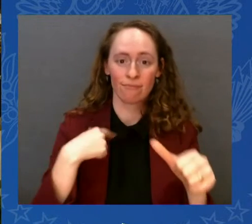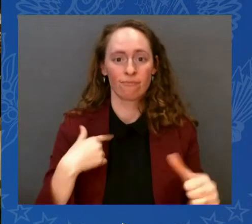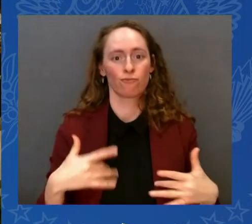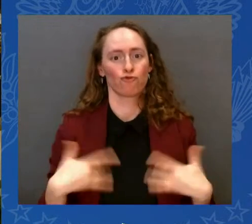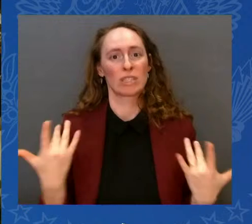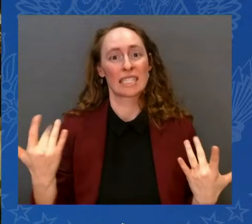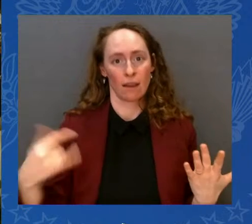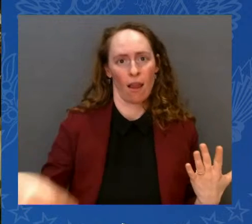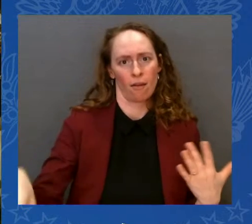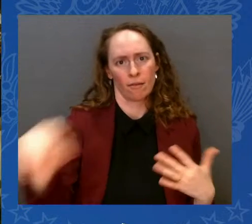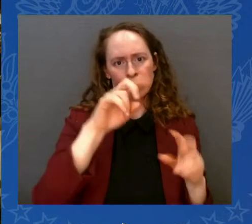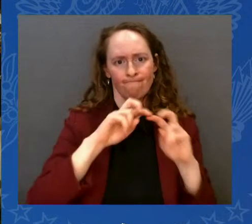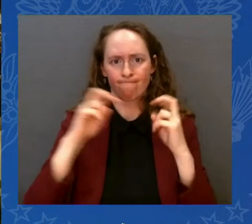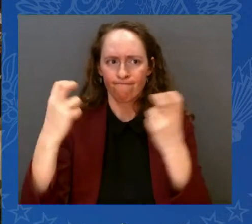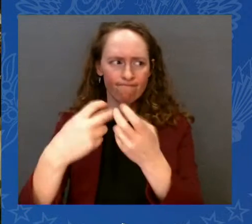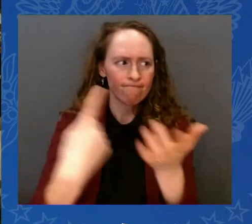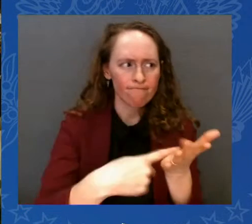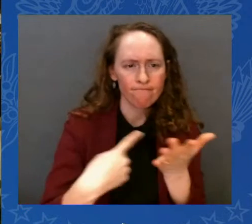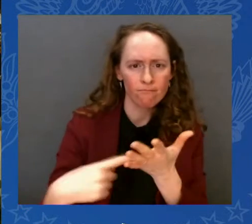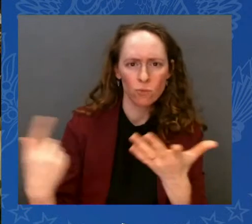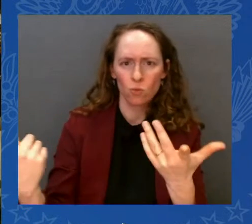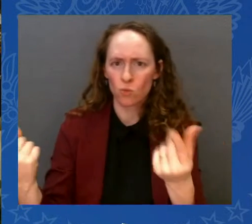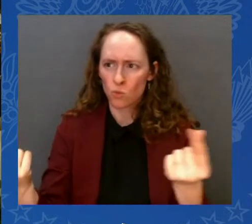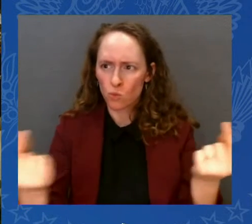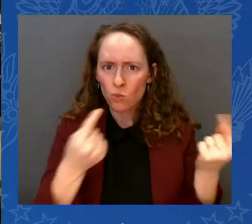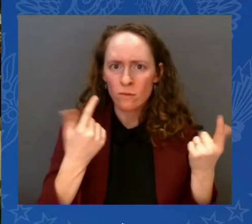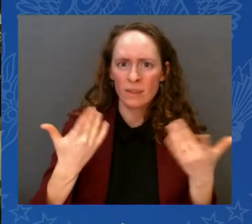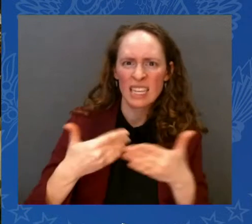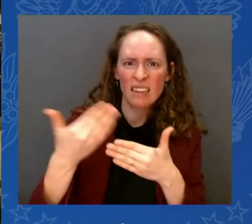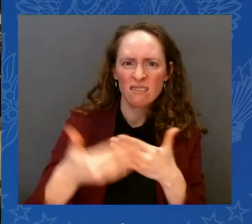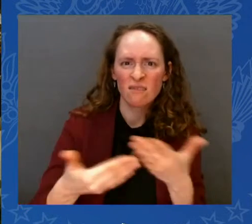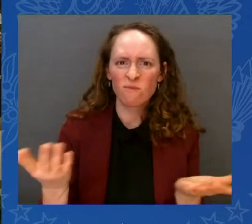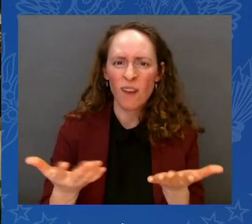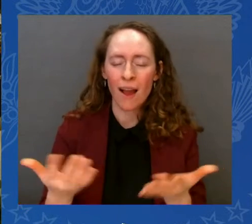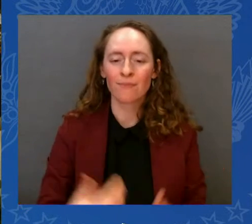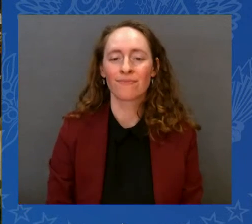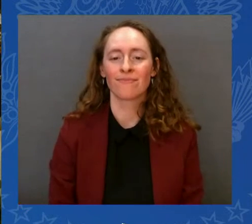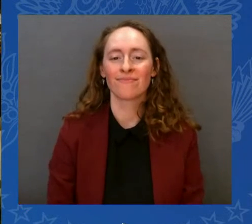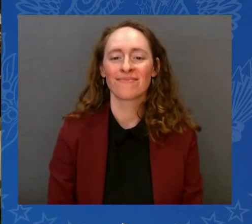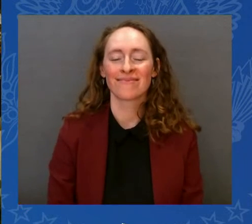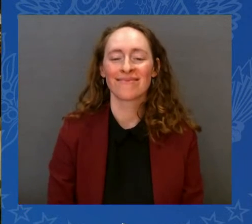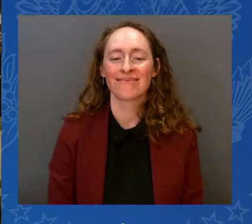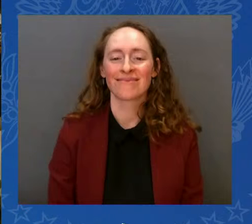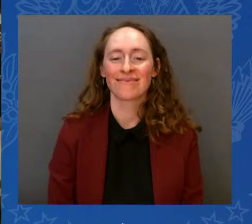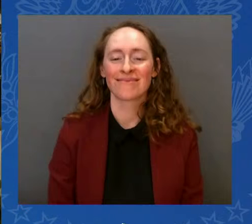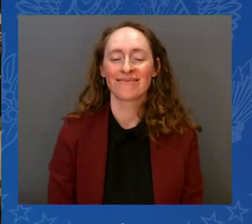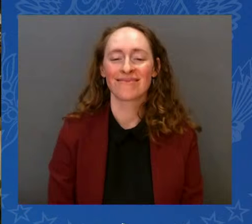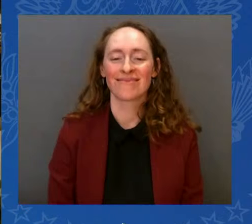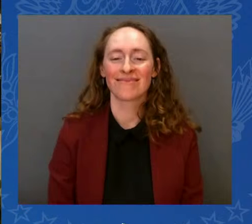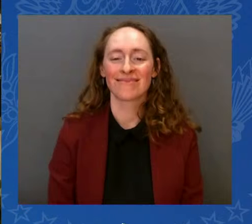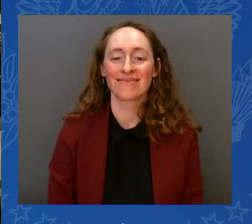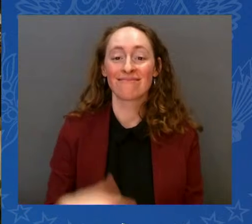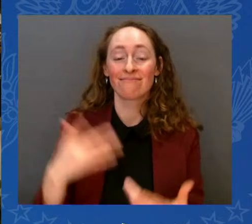and the Vice President, I wanted to turn it over to NGA's Vice Chair, Spencer Cox, from the state of Utah. Spencer.